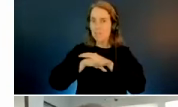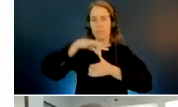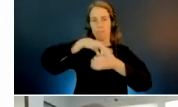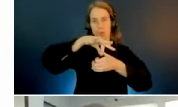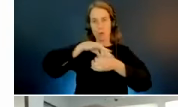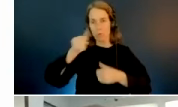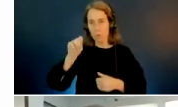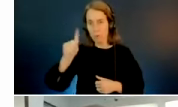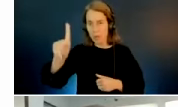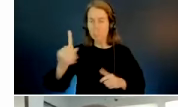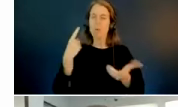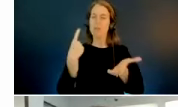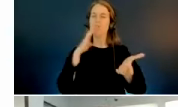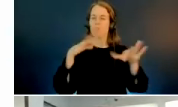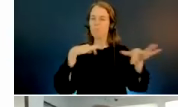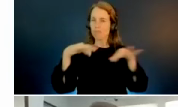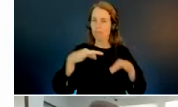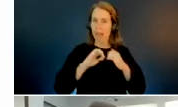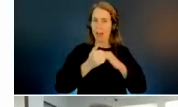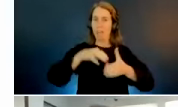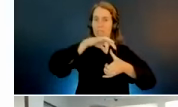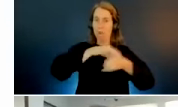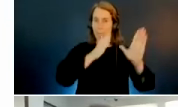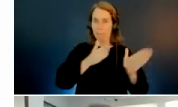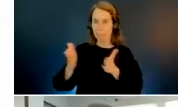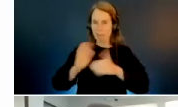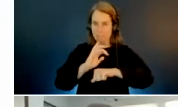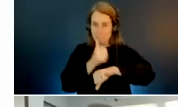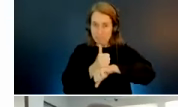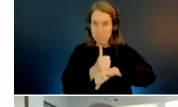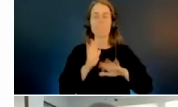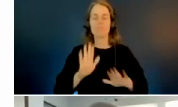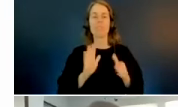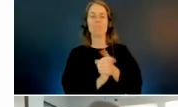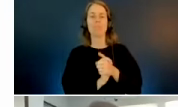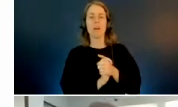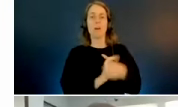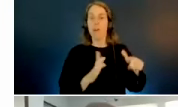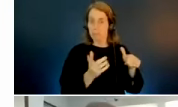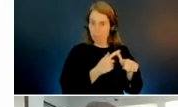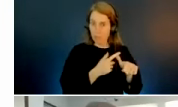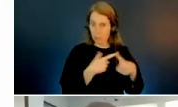um just a few things to go over before we welcome our speaker number one this session